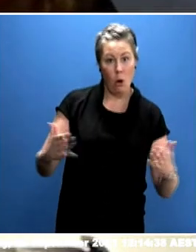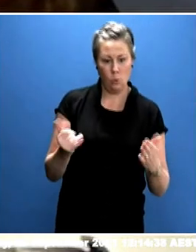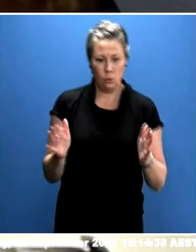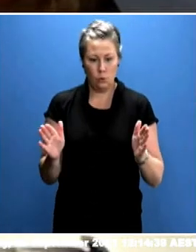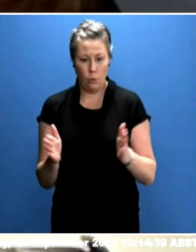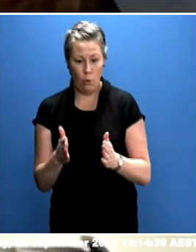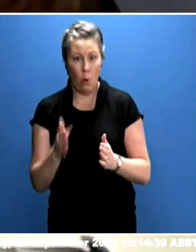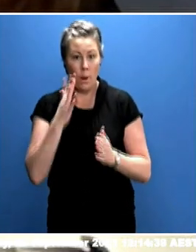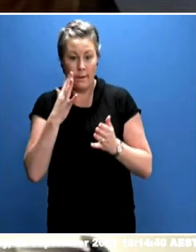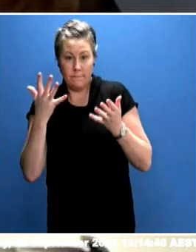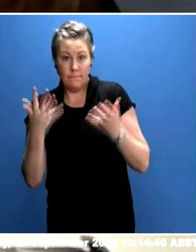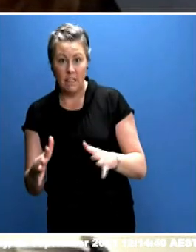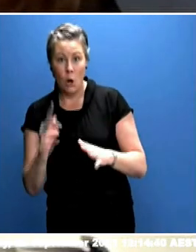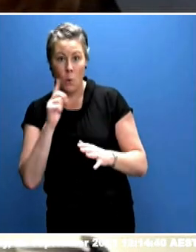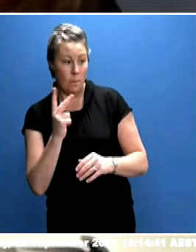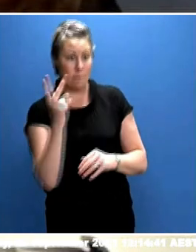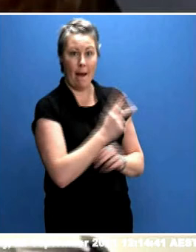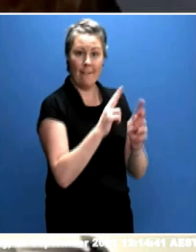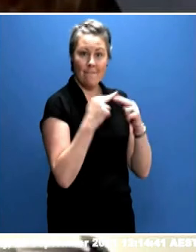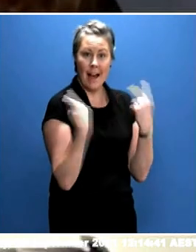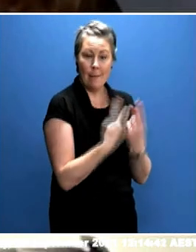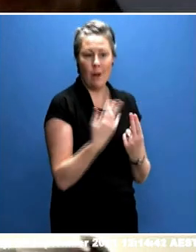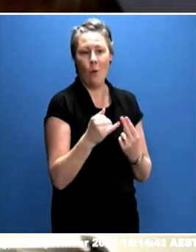to a family placement or a residential group home.